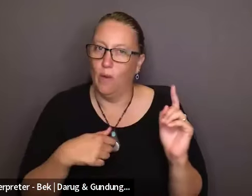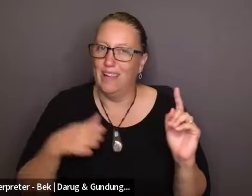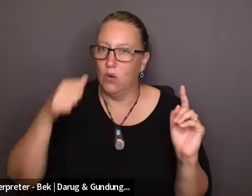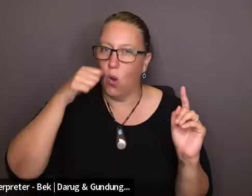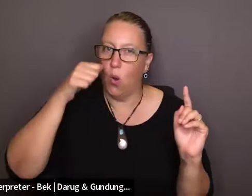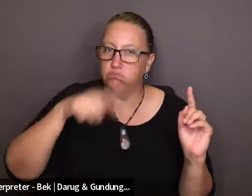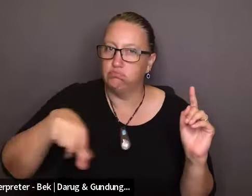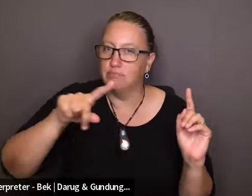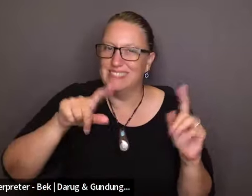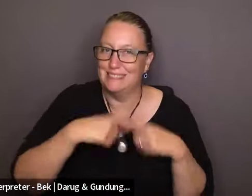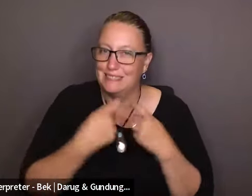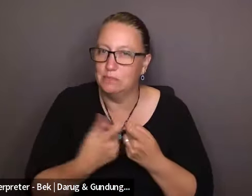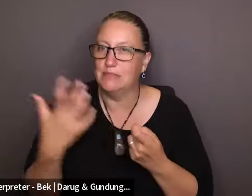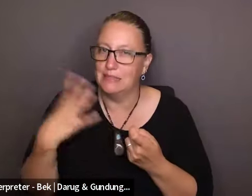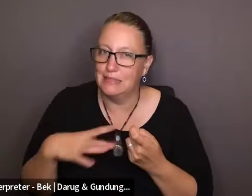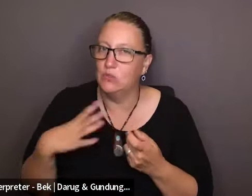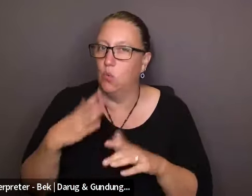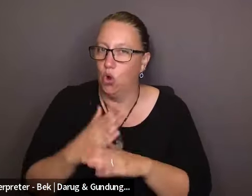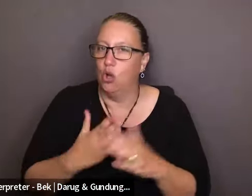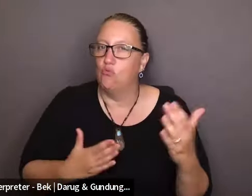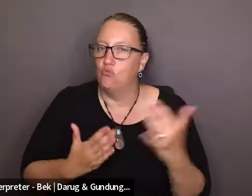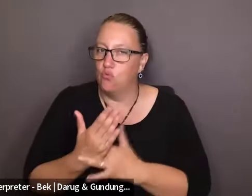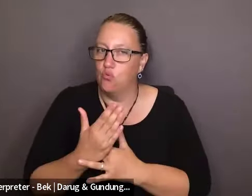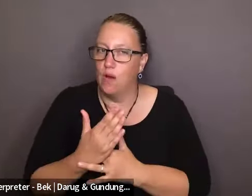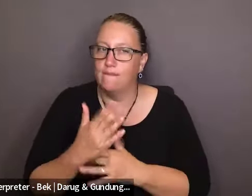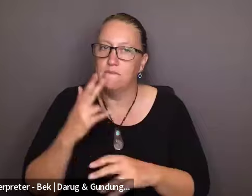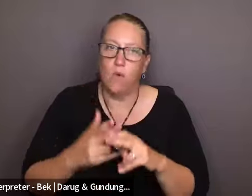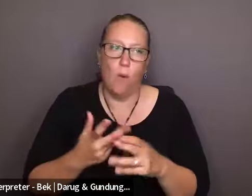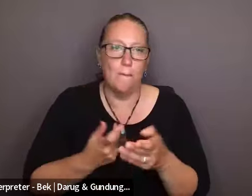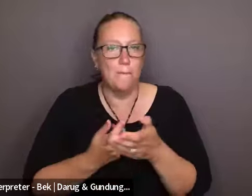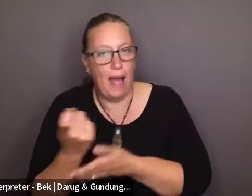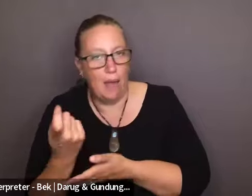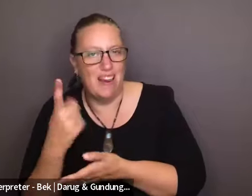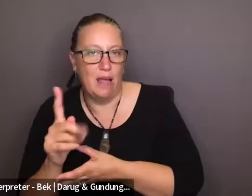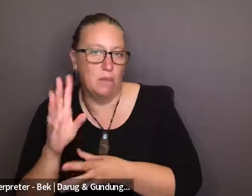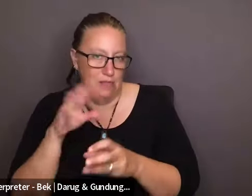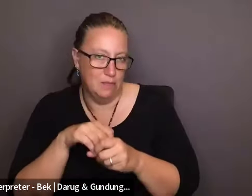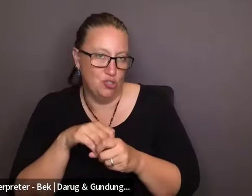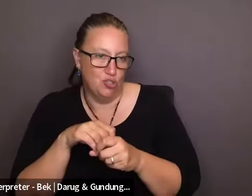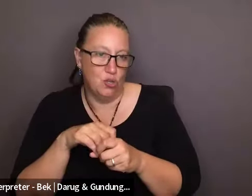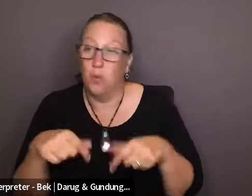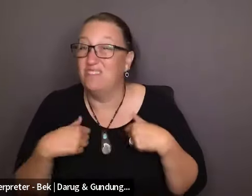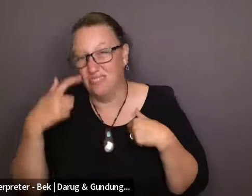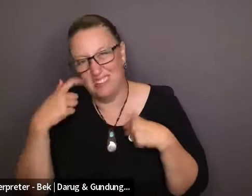experience and their lived expertise. We've also put some frequently asked questions in there about what